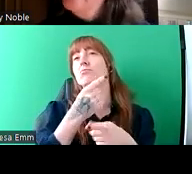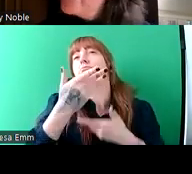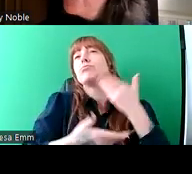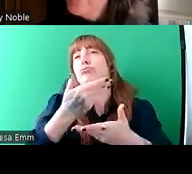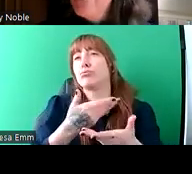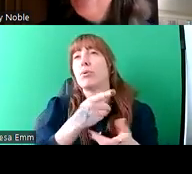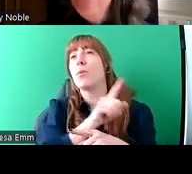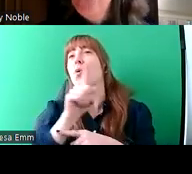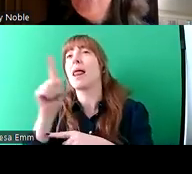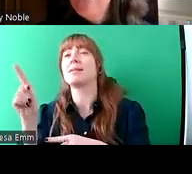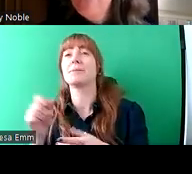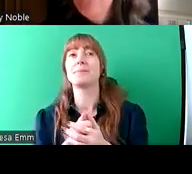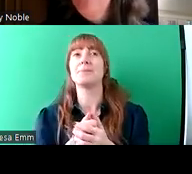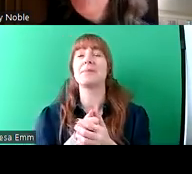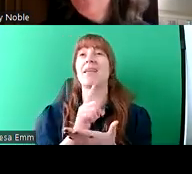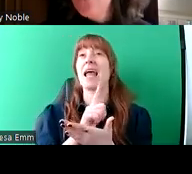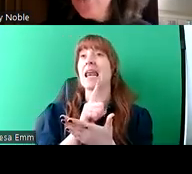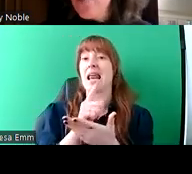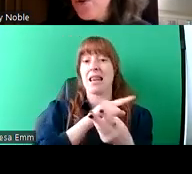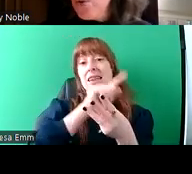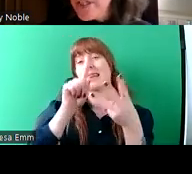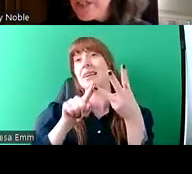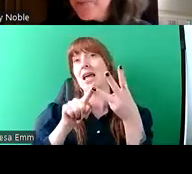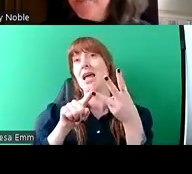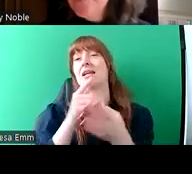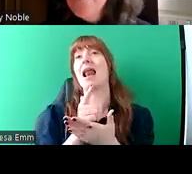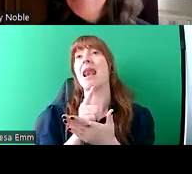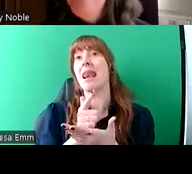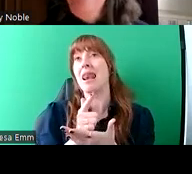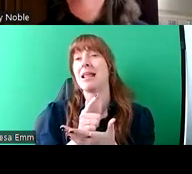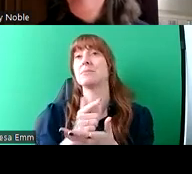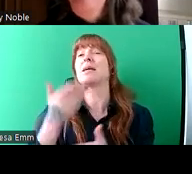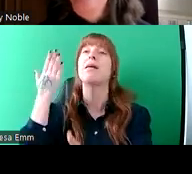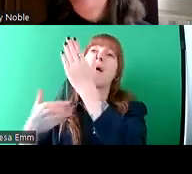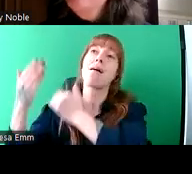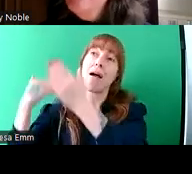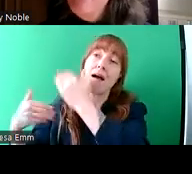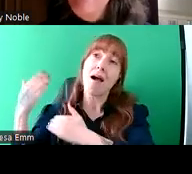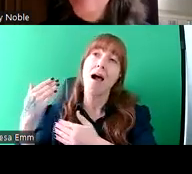The Lesbian Archive which is probably almost a quarter of our holdings. The Lesbian Archive